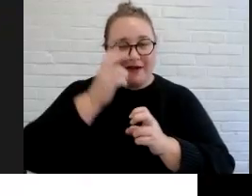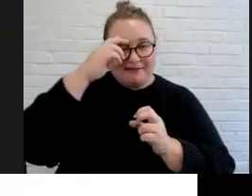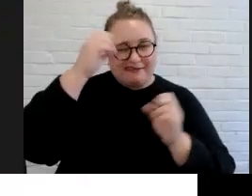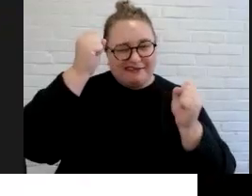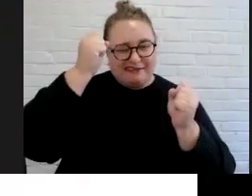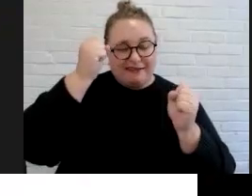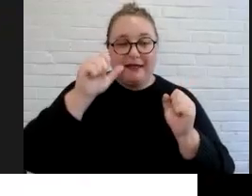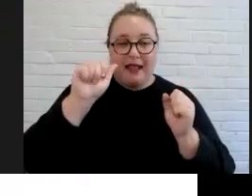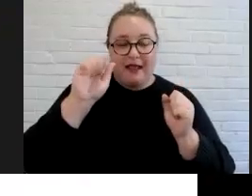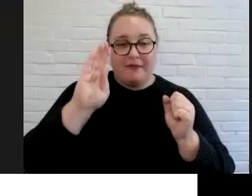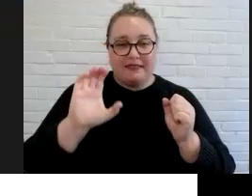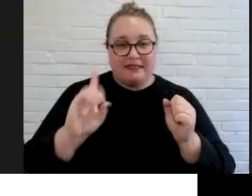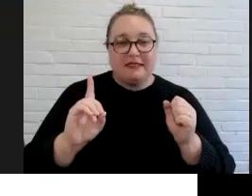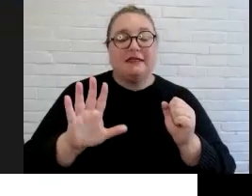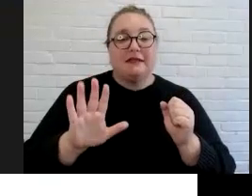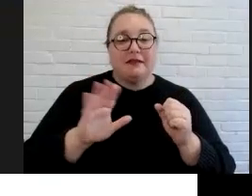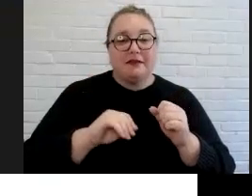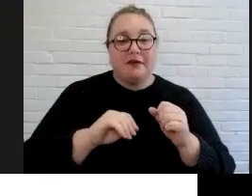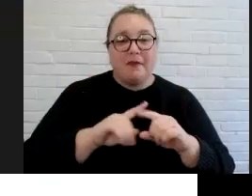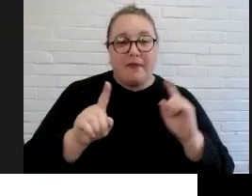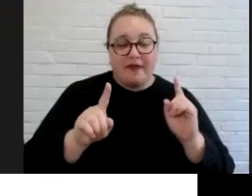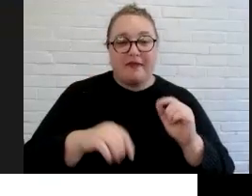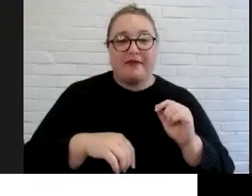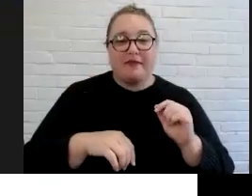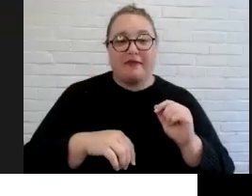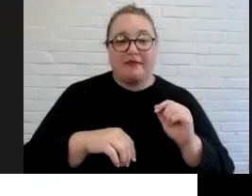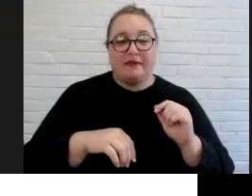but if we want to talk about, you know, for each day here,